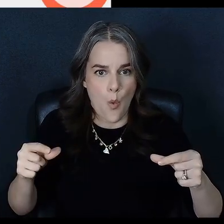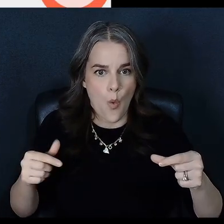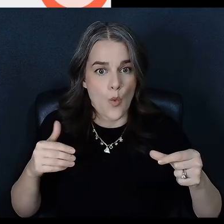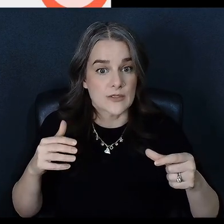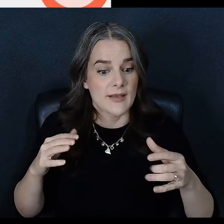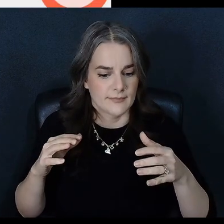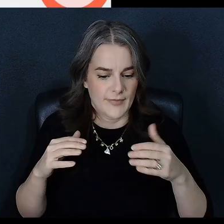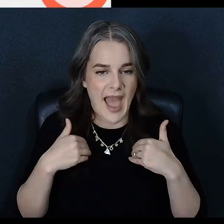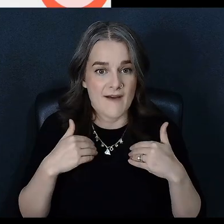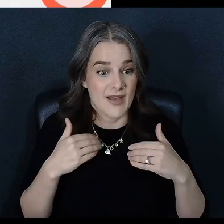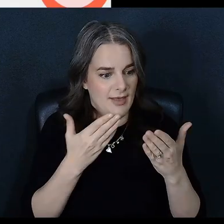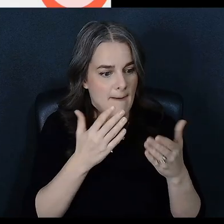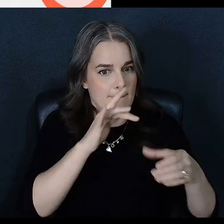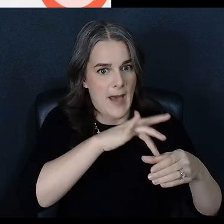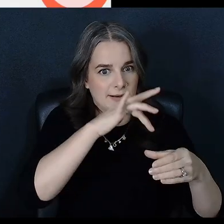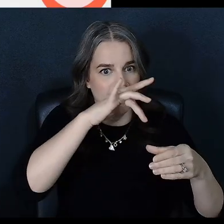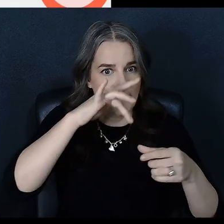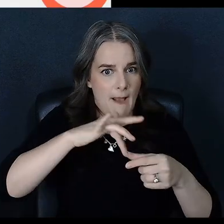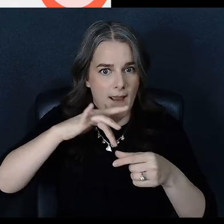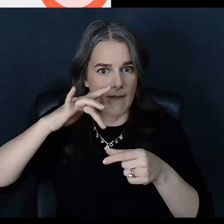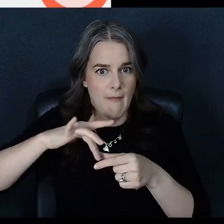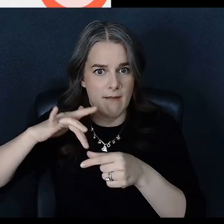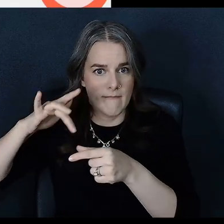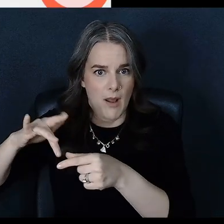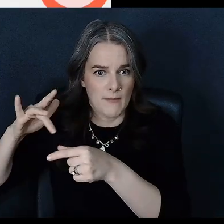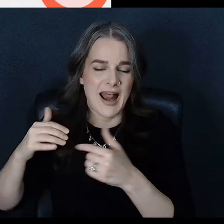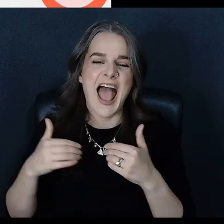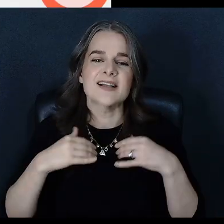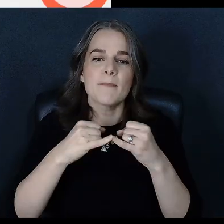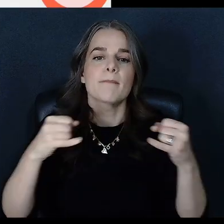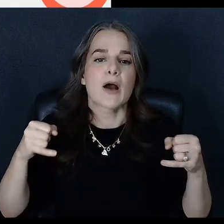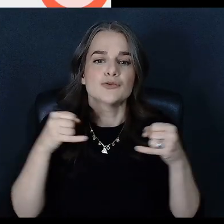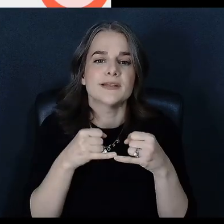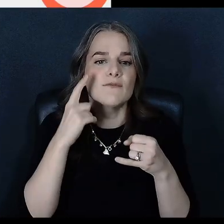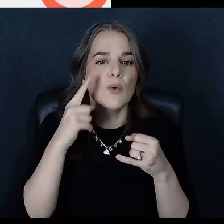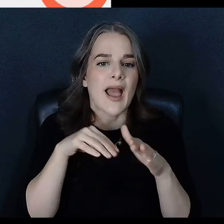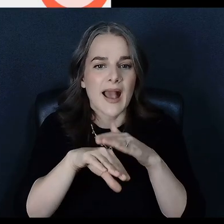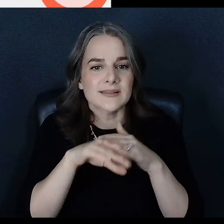So it gives me some boundaries as I access apps and settings and things like that.